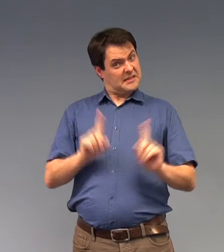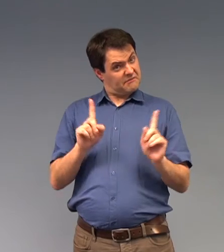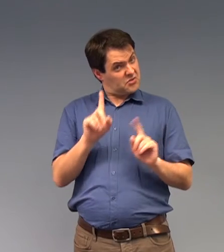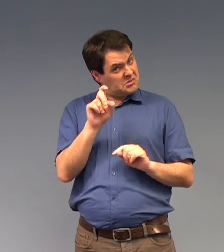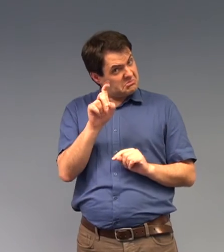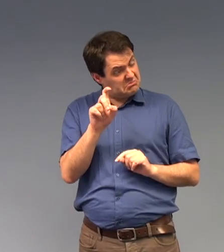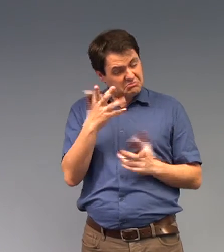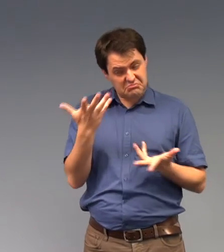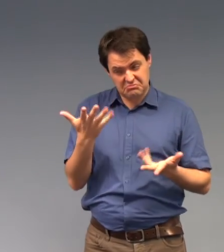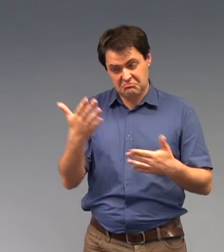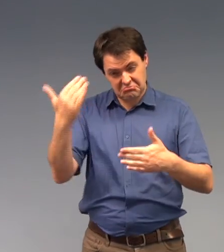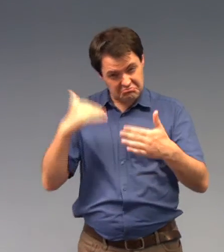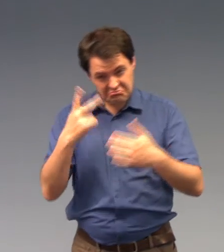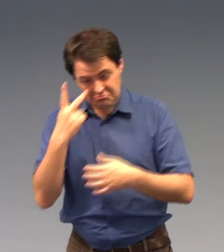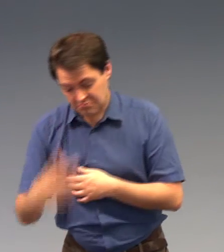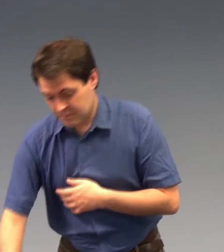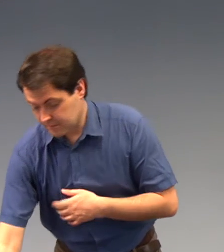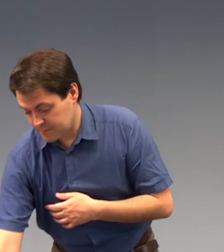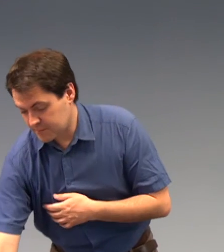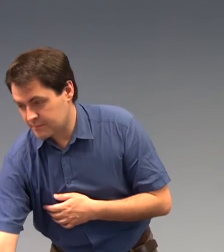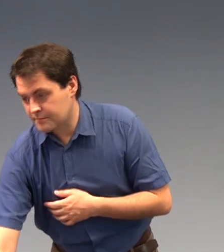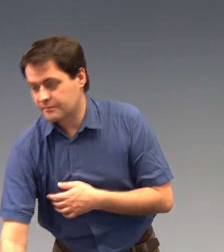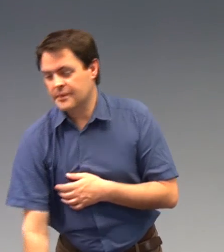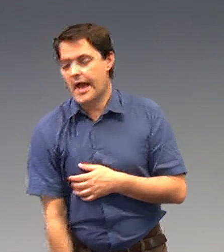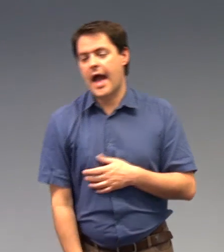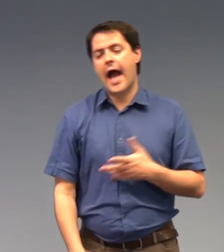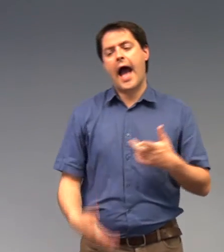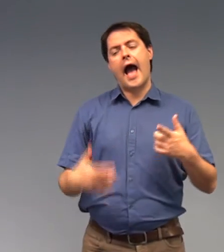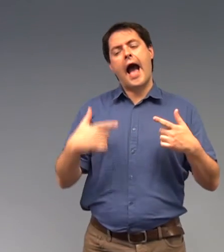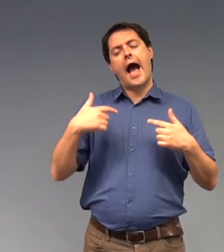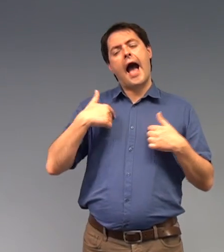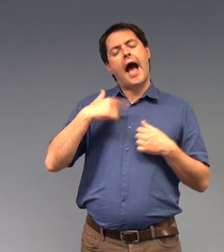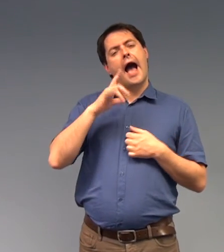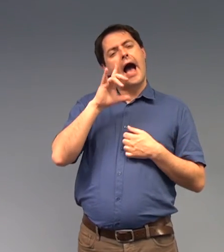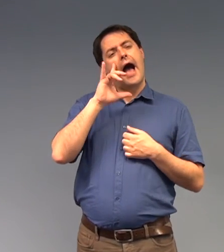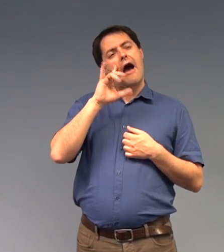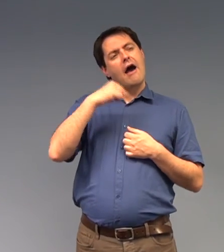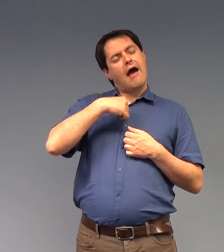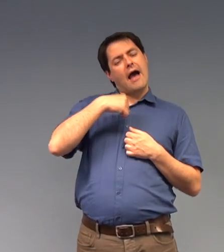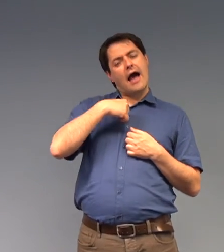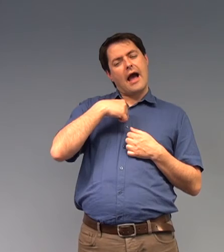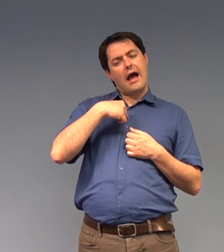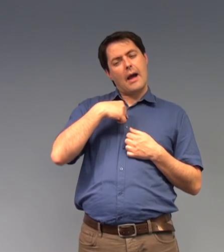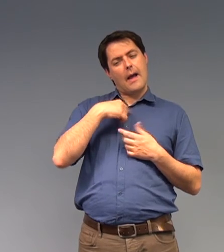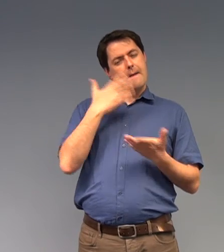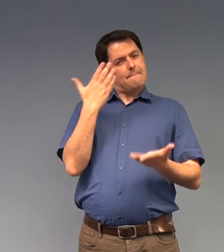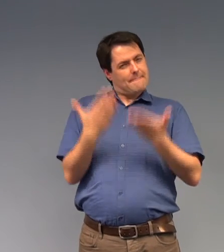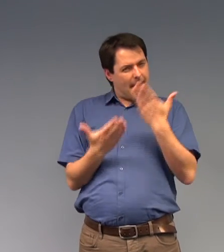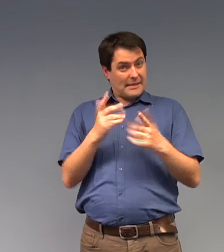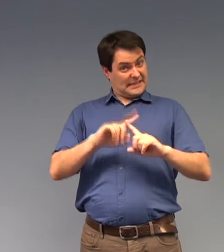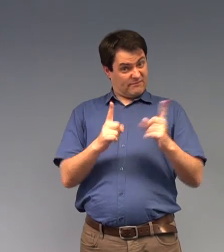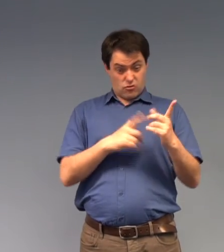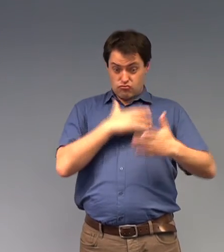I was also curious if there were other reasons why this may have occurred.